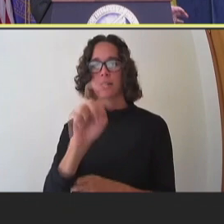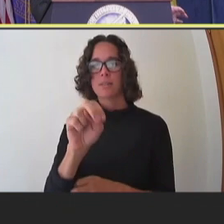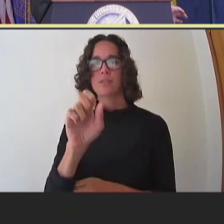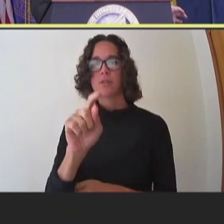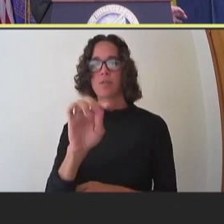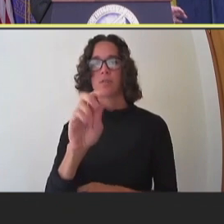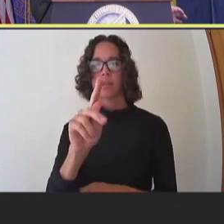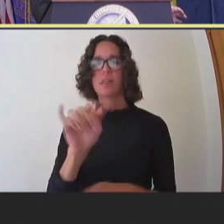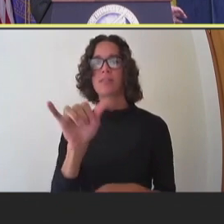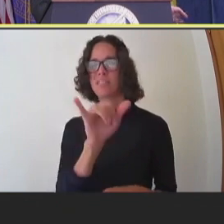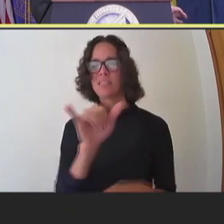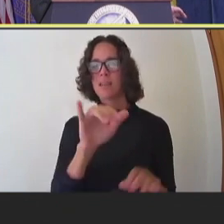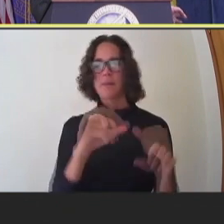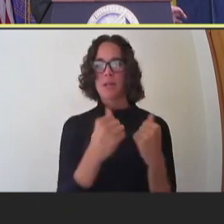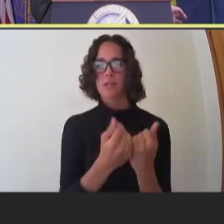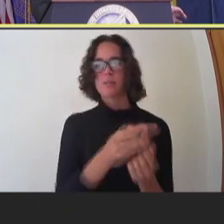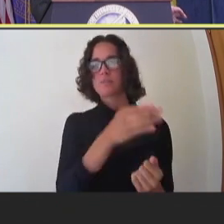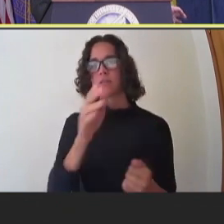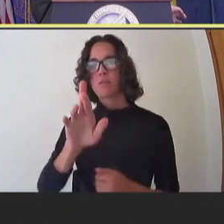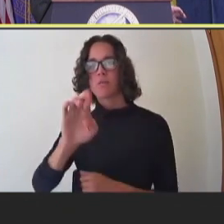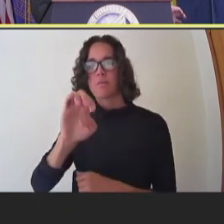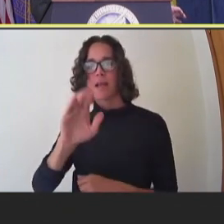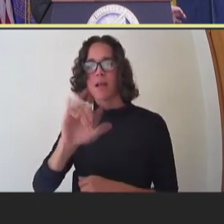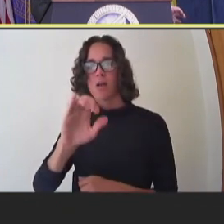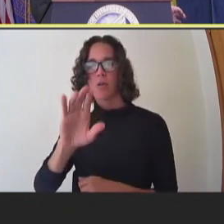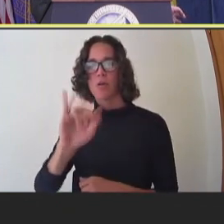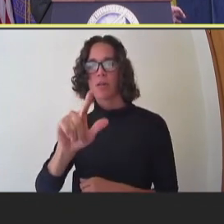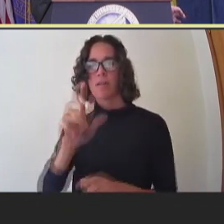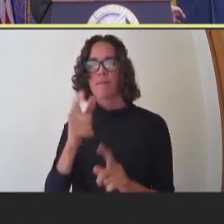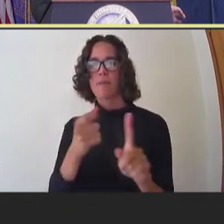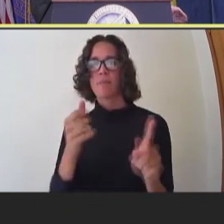Rebecca Coyle from the American Immunization Registry Association,